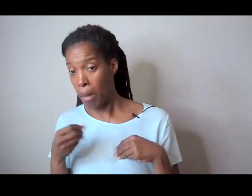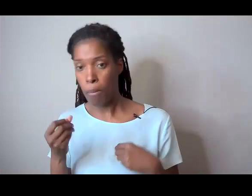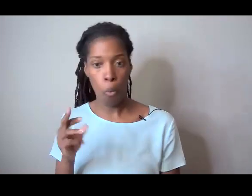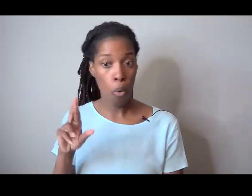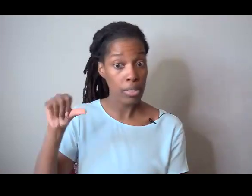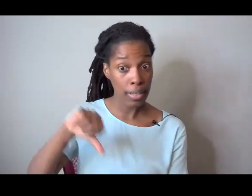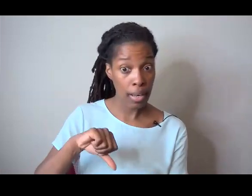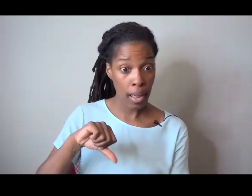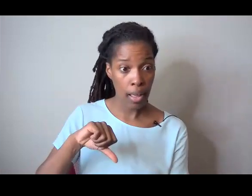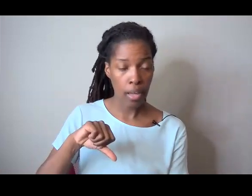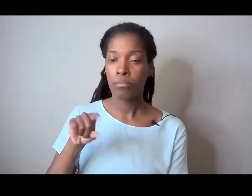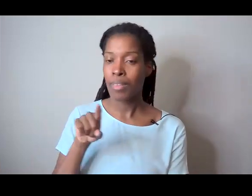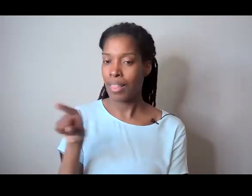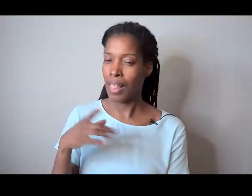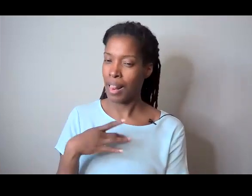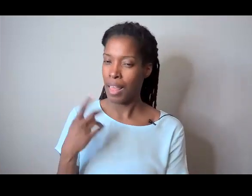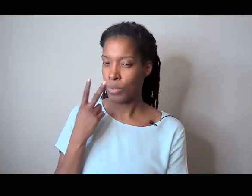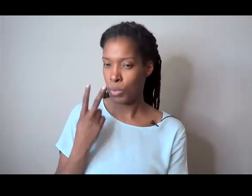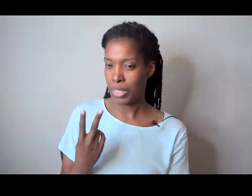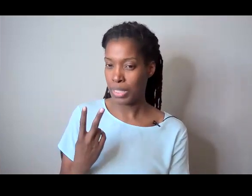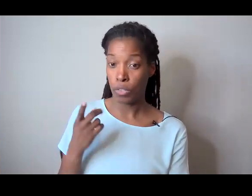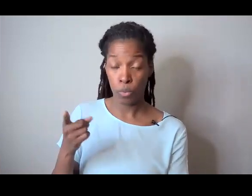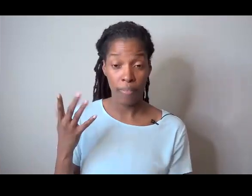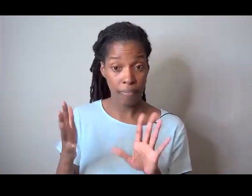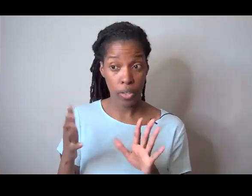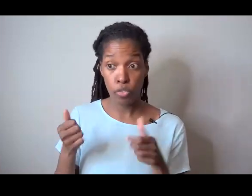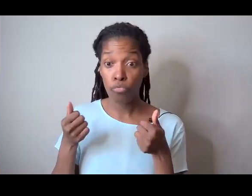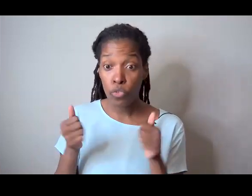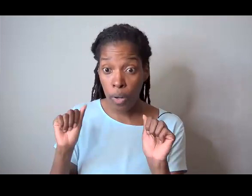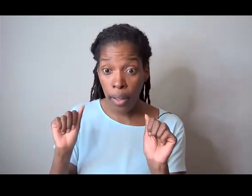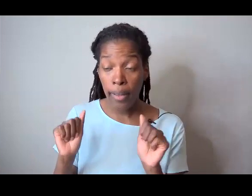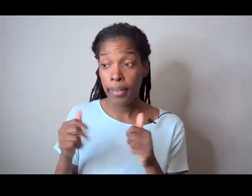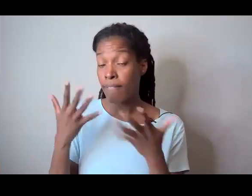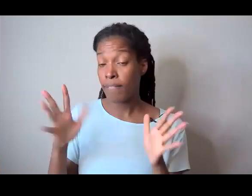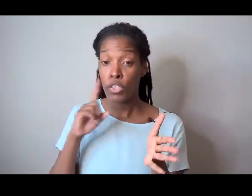they do like to see that you found and that you have researched and looked for other funding.